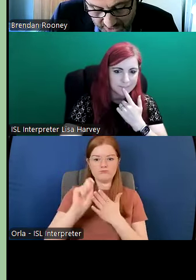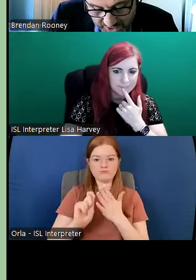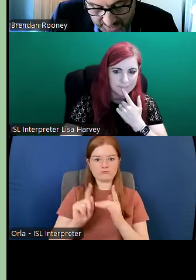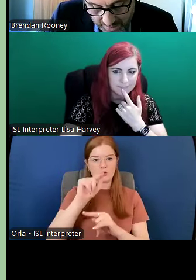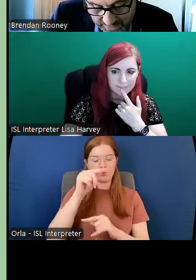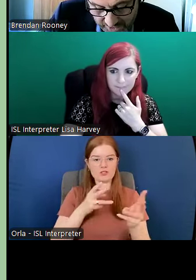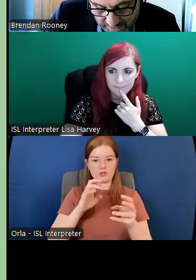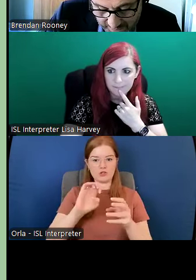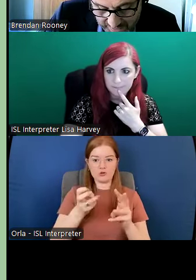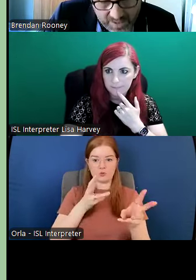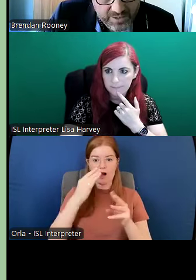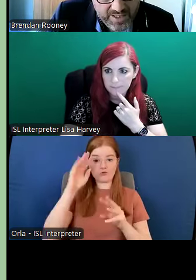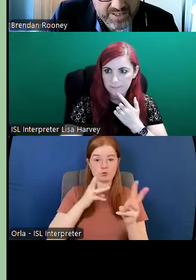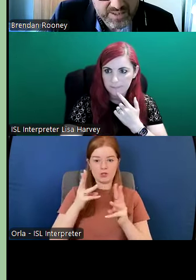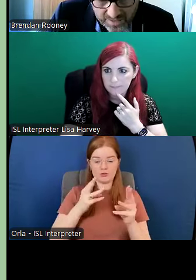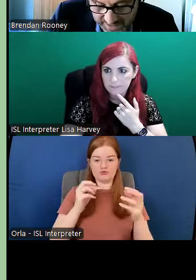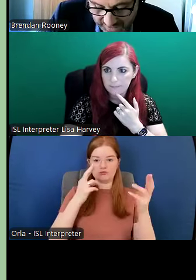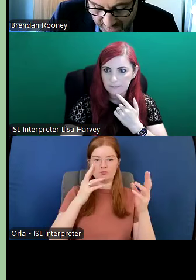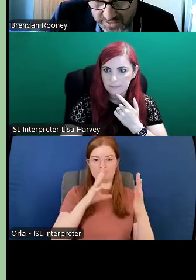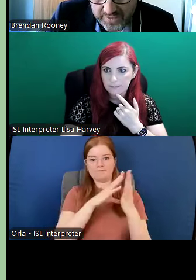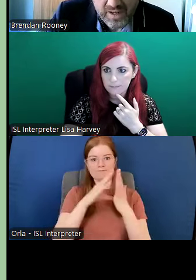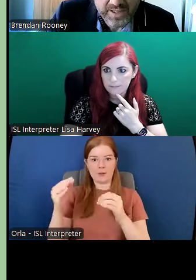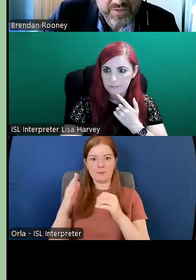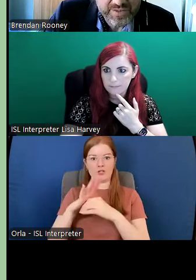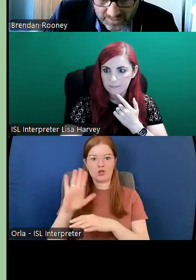and Jellett's observations about early Renaissance Italian art of a kind we've seen